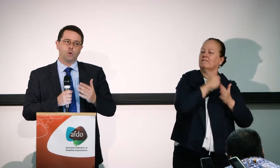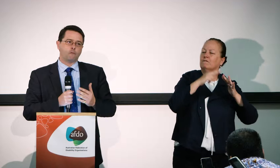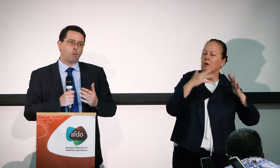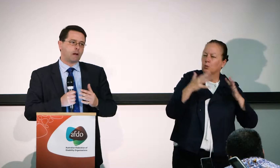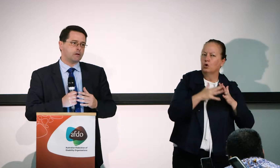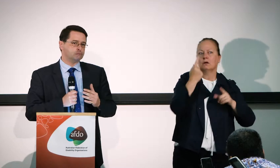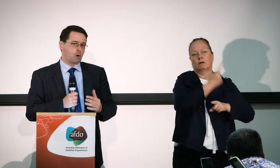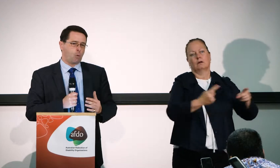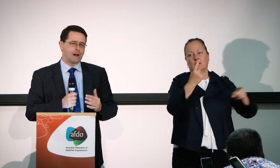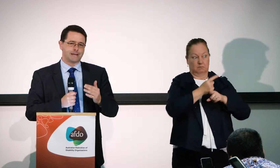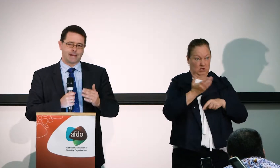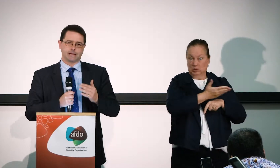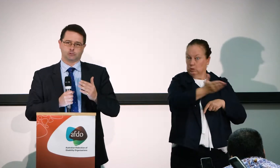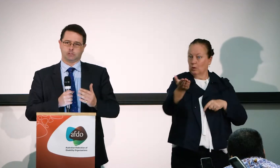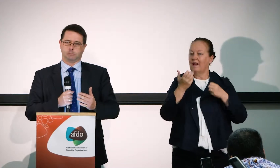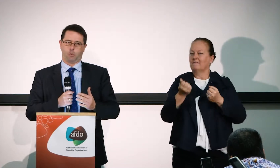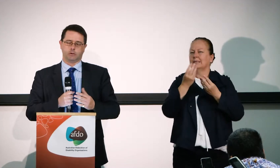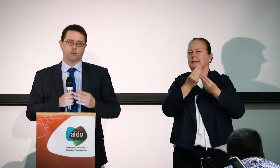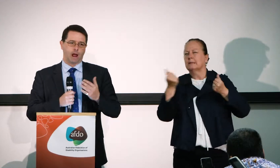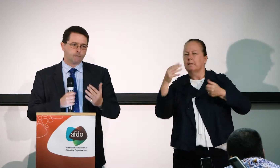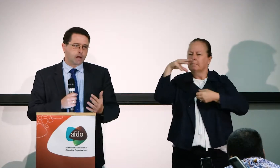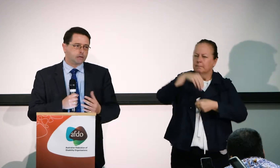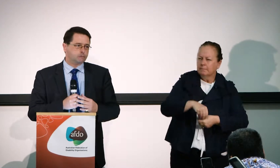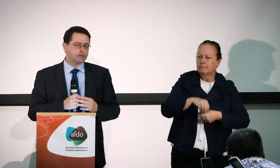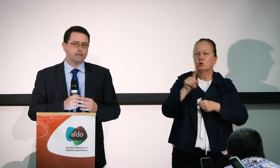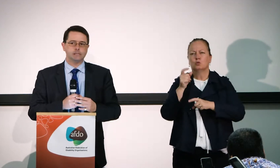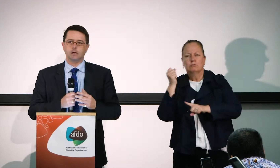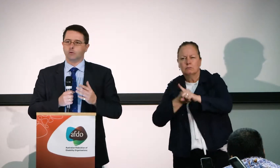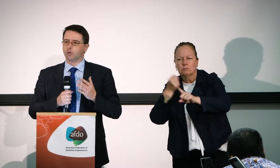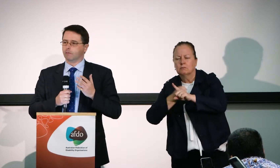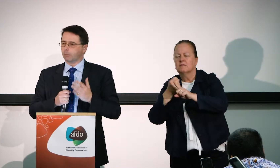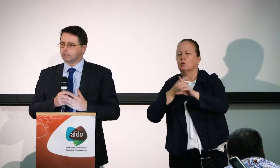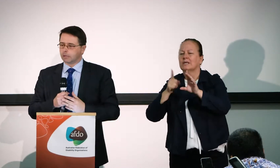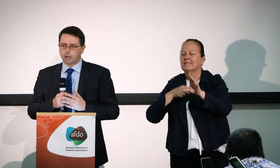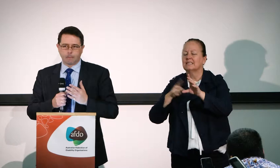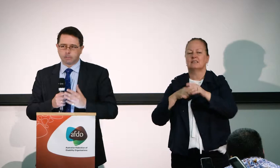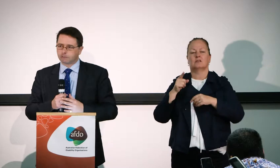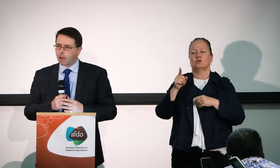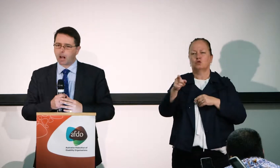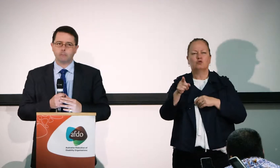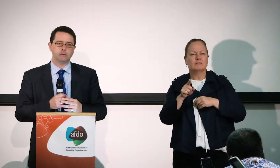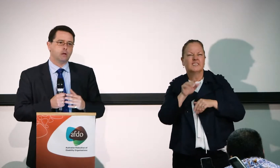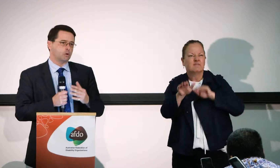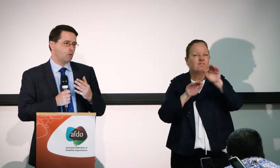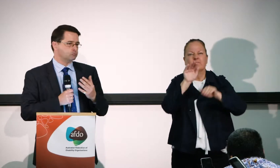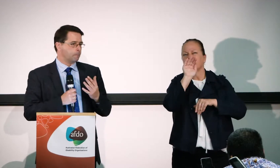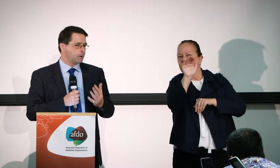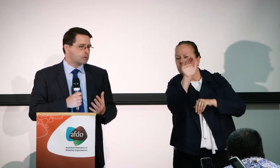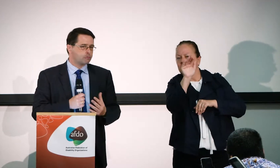You have all played a role in getting us to this point. We have been lobying members of parliament, You've worked with bureaucrats,